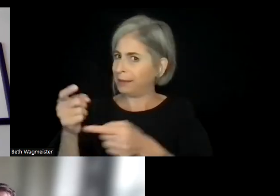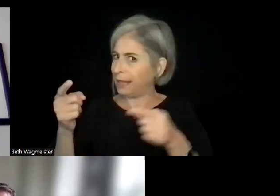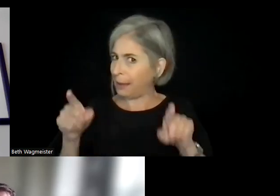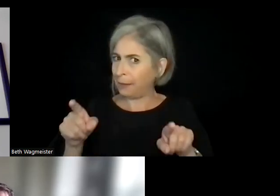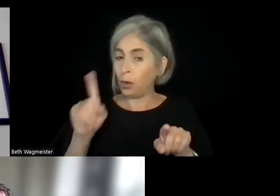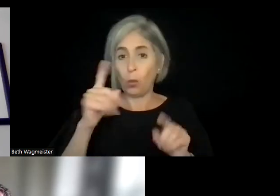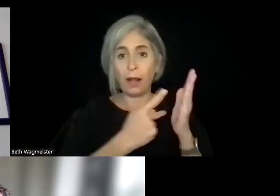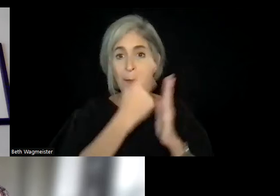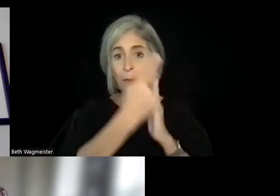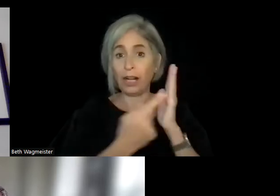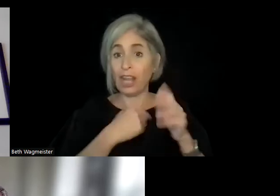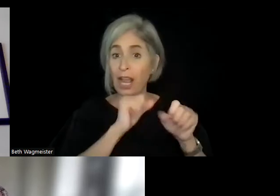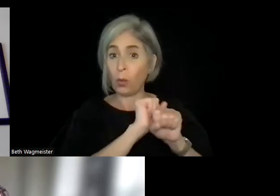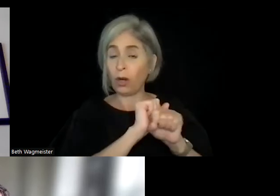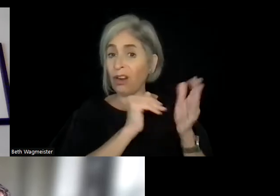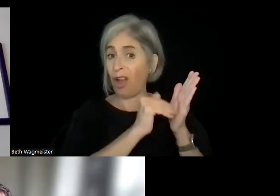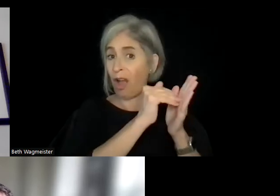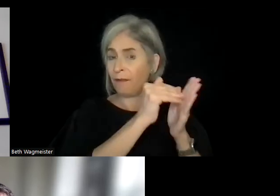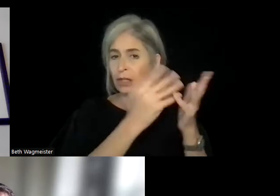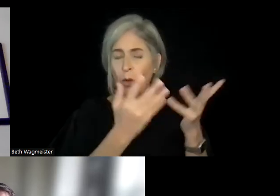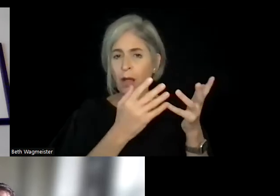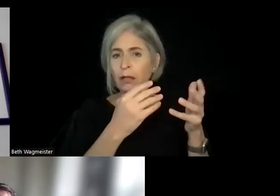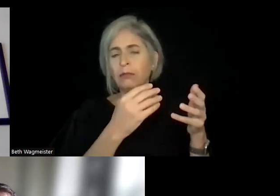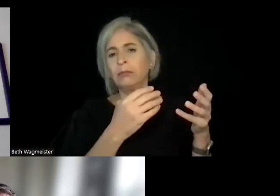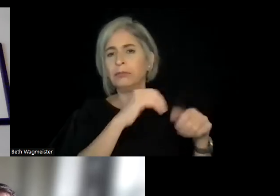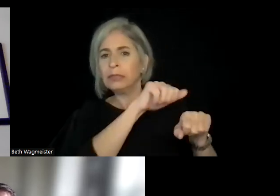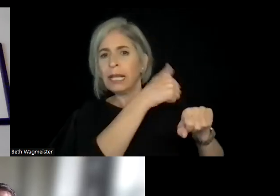discourse. That needs to be done through the proper channel